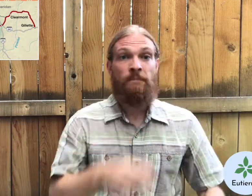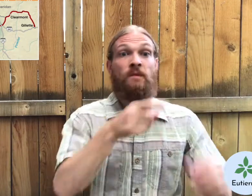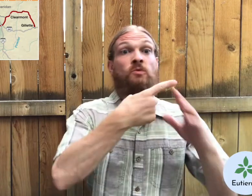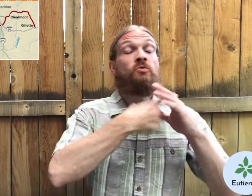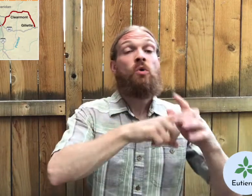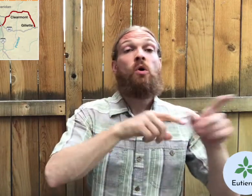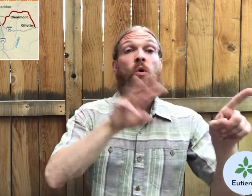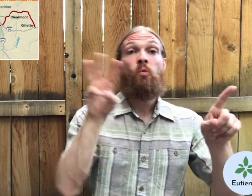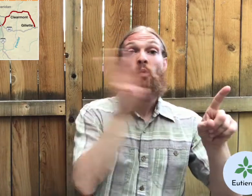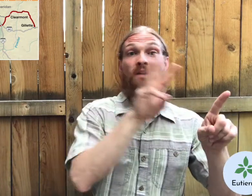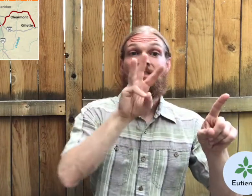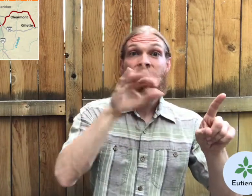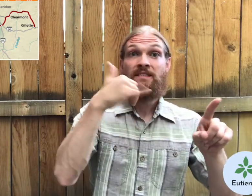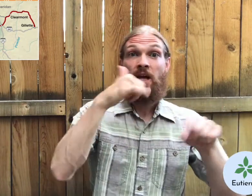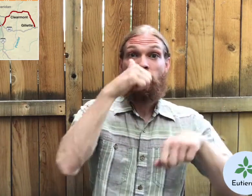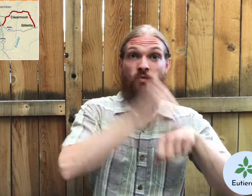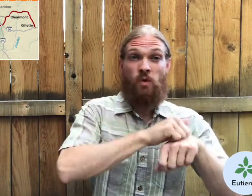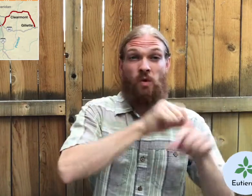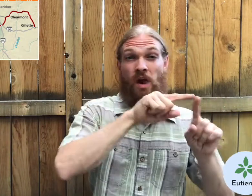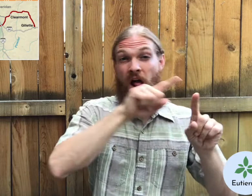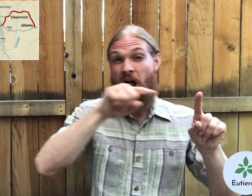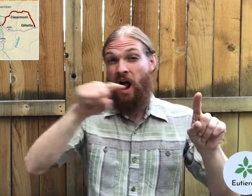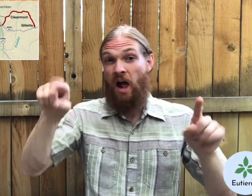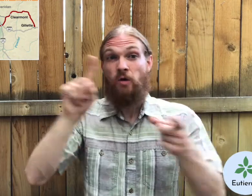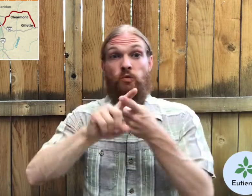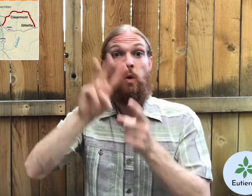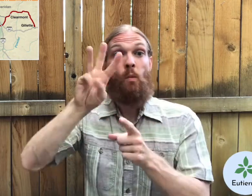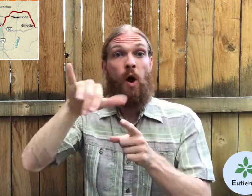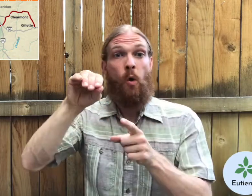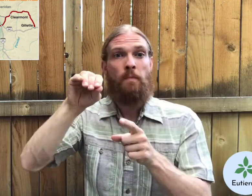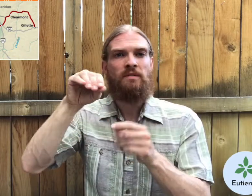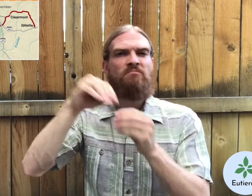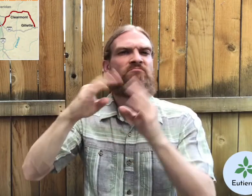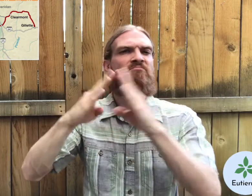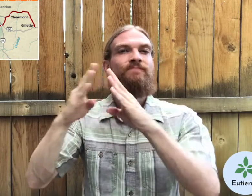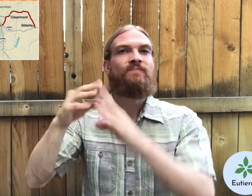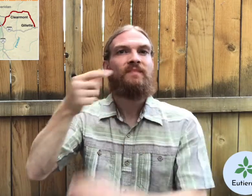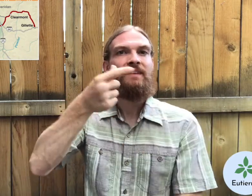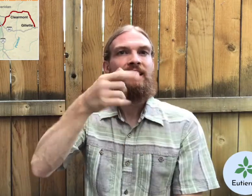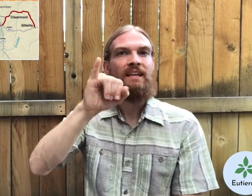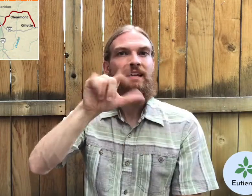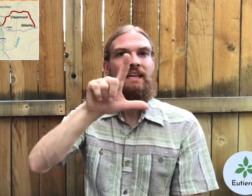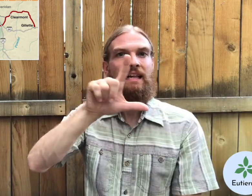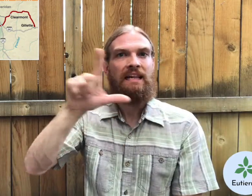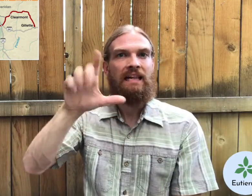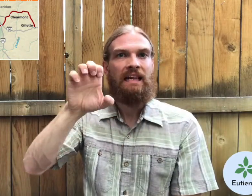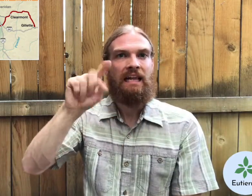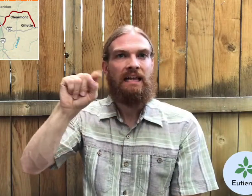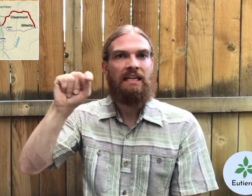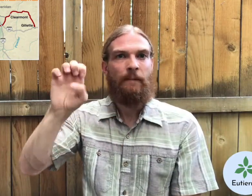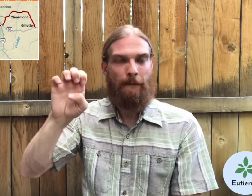Starting from West Yellowstone to Gillette in Wyoming.